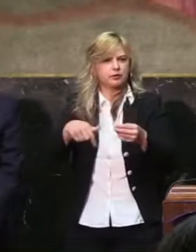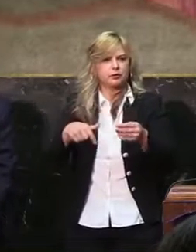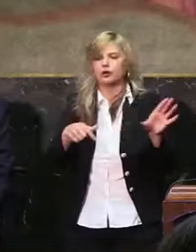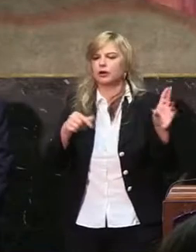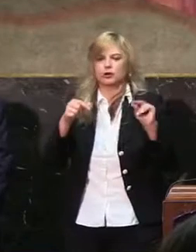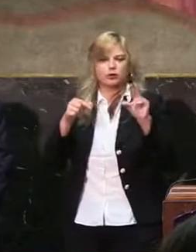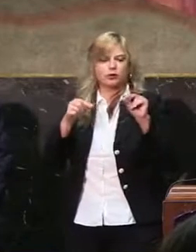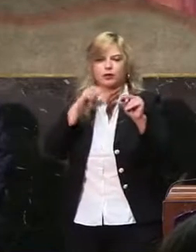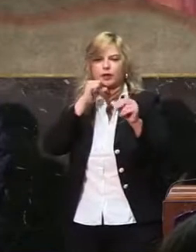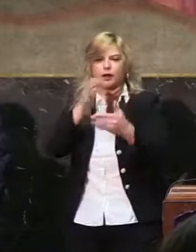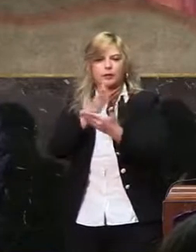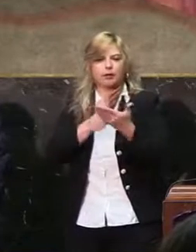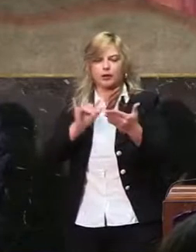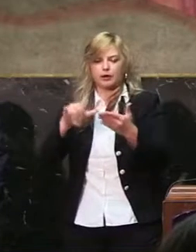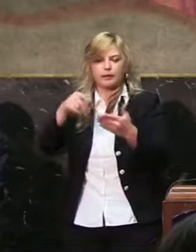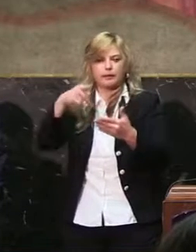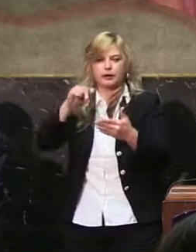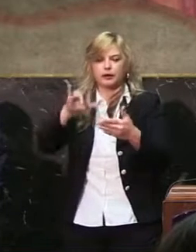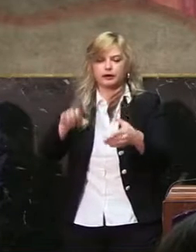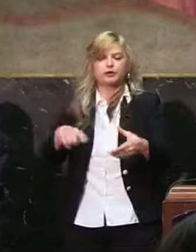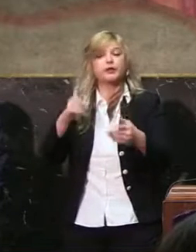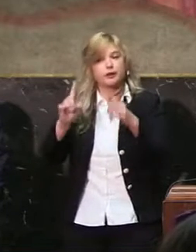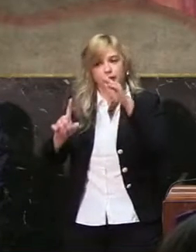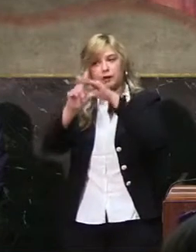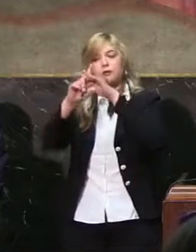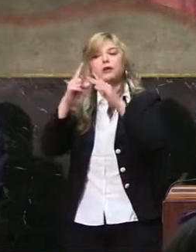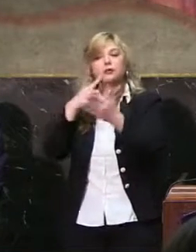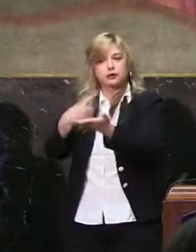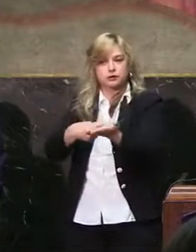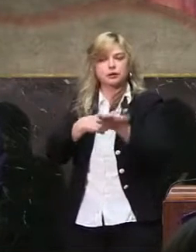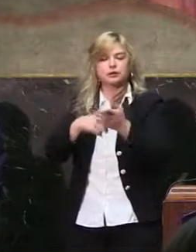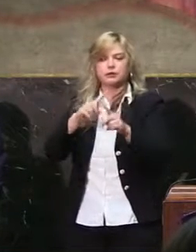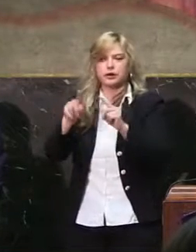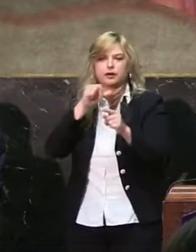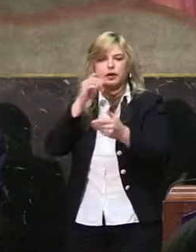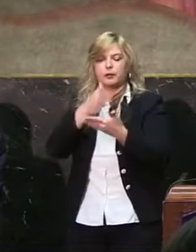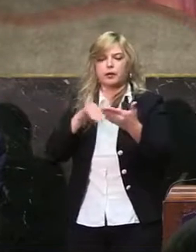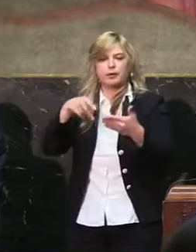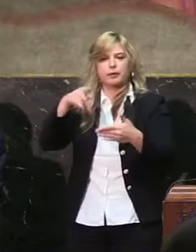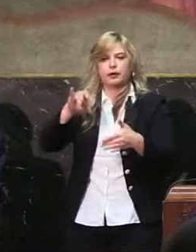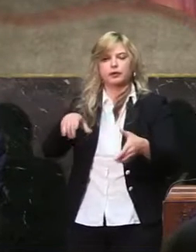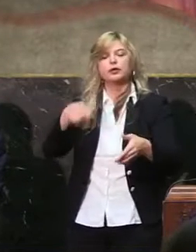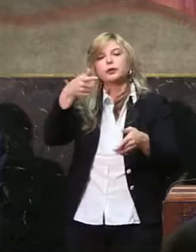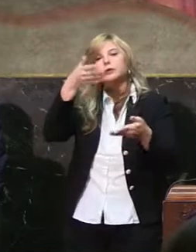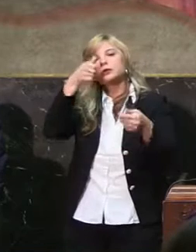They come up in discussion quite often but they are they're not the part of this package and if you remember there was a bill to